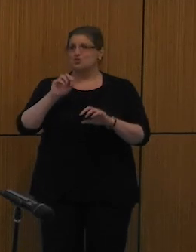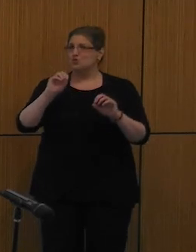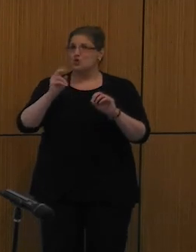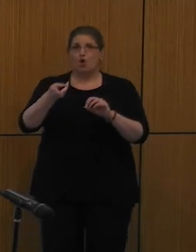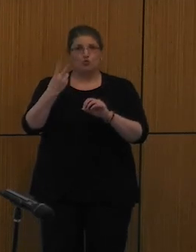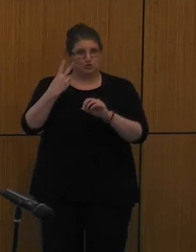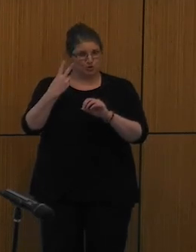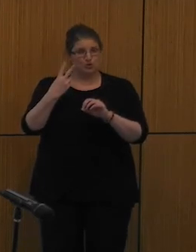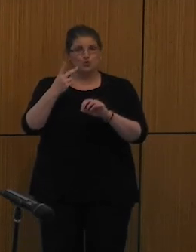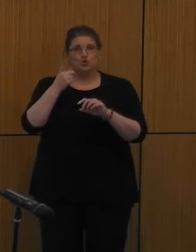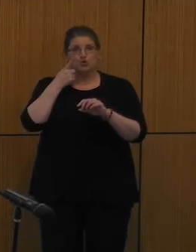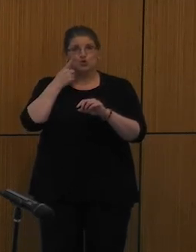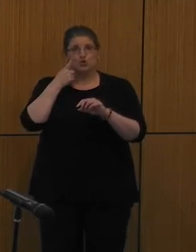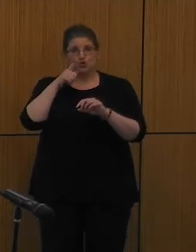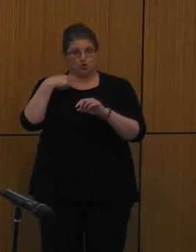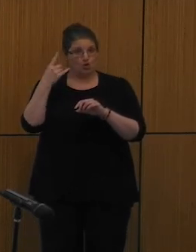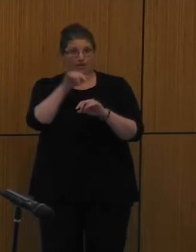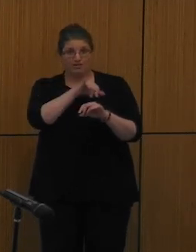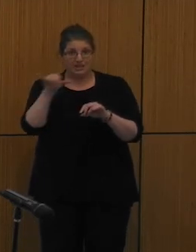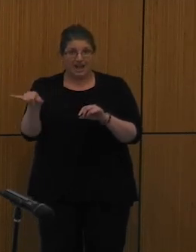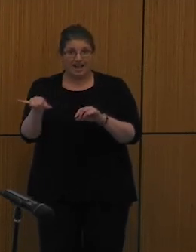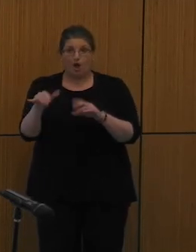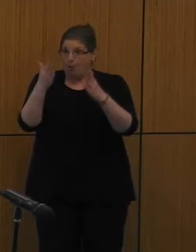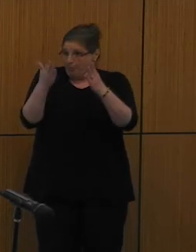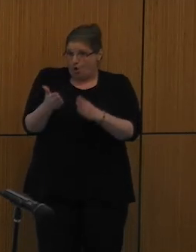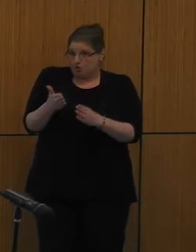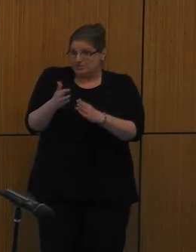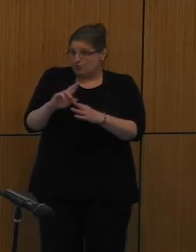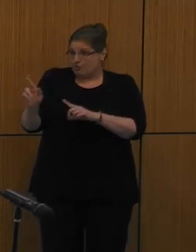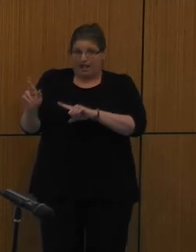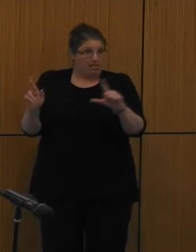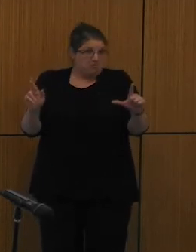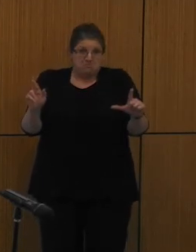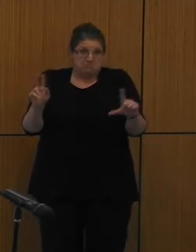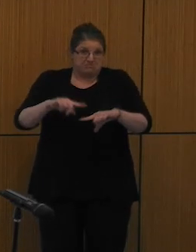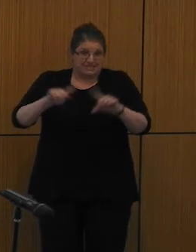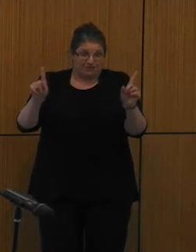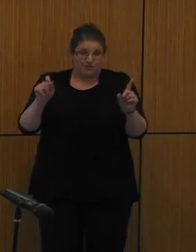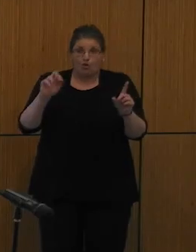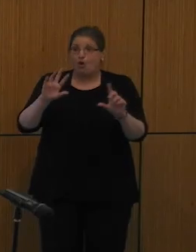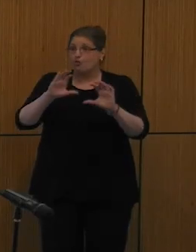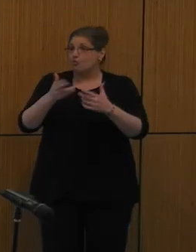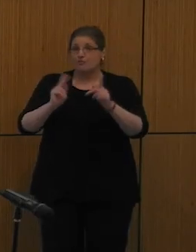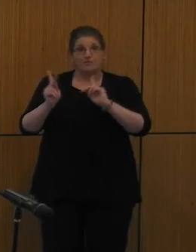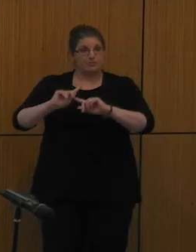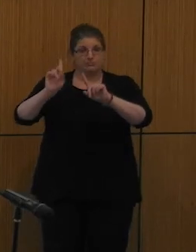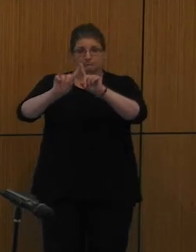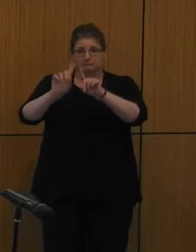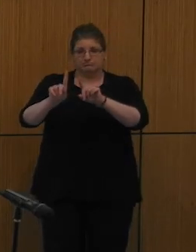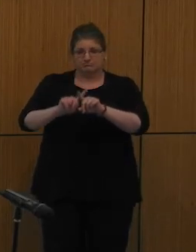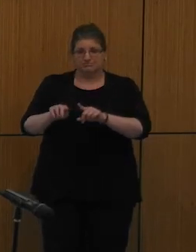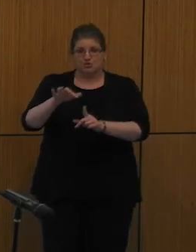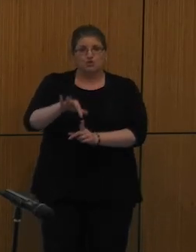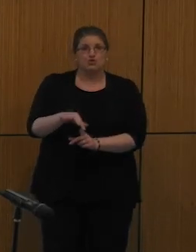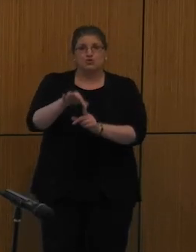Your right and left vagus nerve don't look alike. And not in between people or among a group of people. So it says unique I would say is fingerprints.